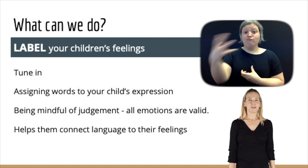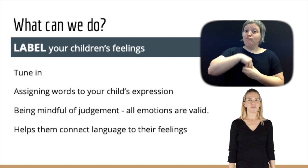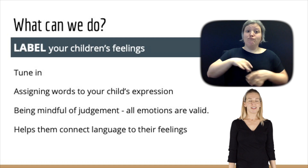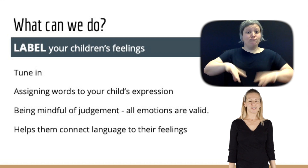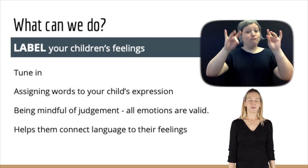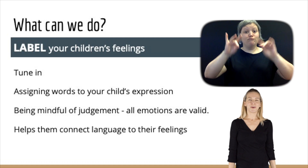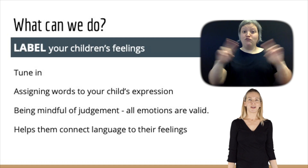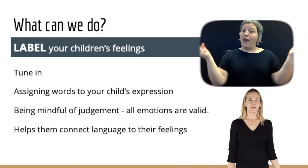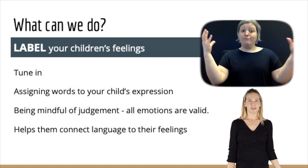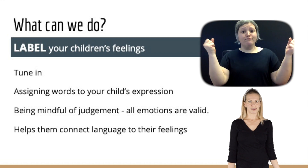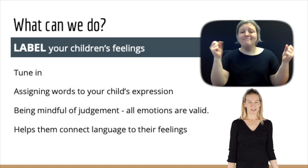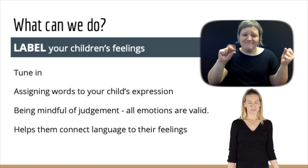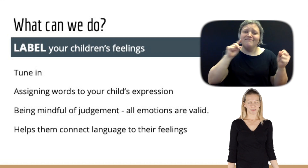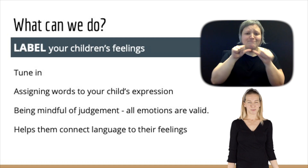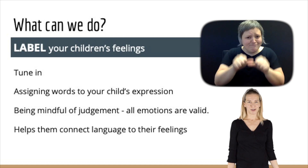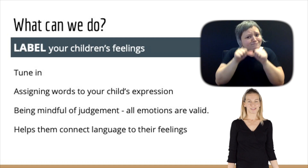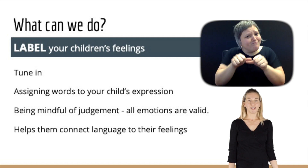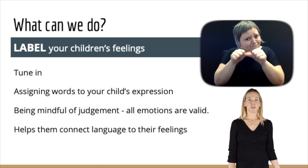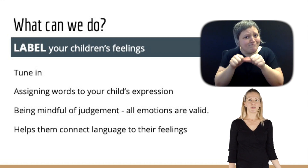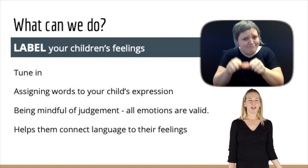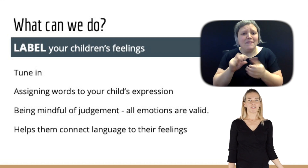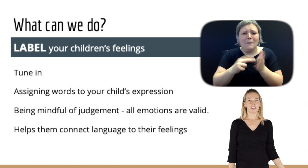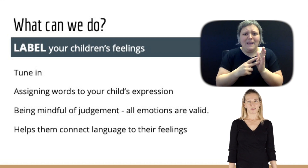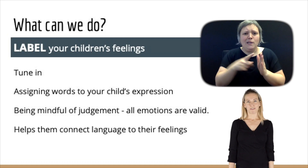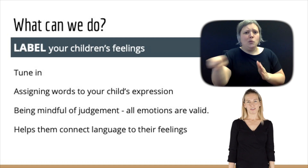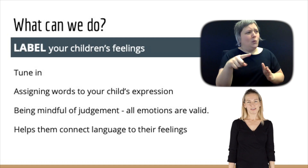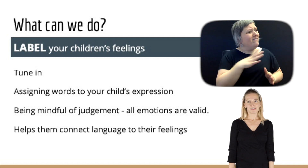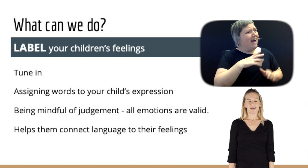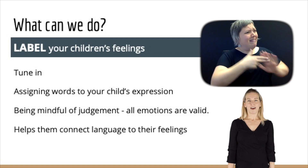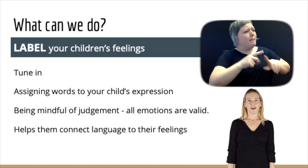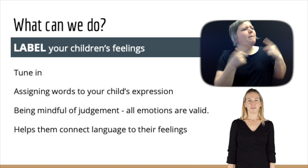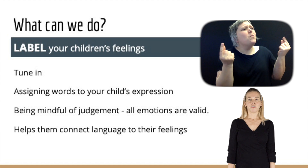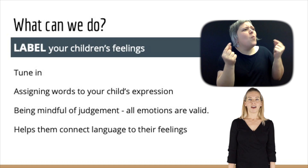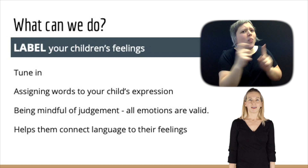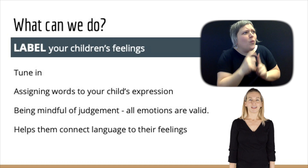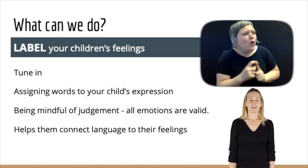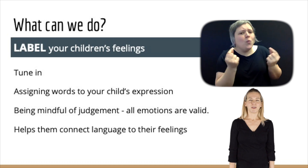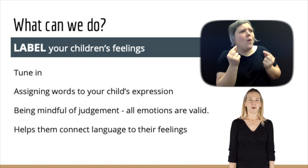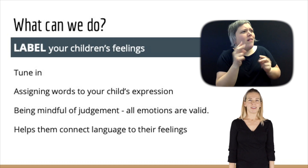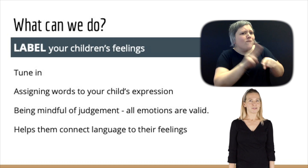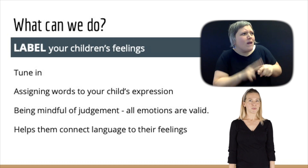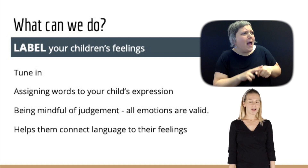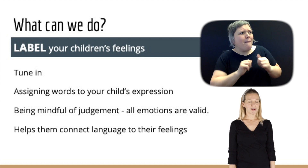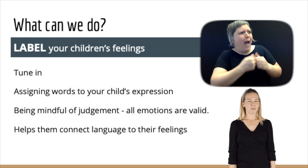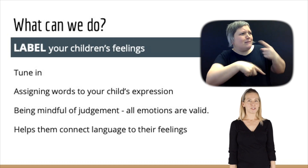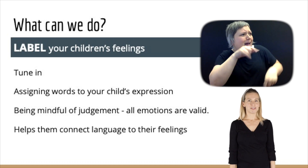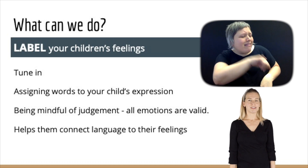those feelings, you're going to want to know the signs for those words. We will have a video after this: Veronica giving you, I think there's 20 emotions that